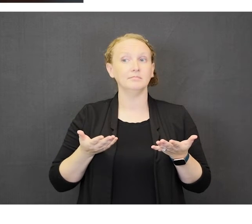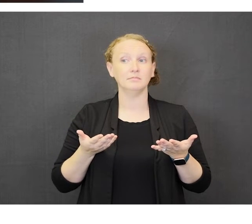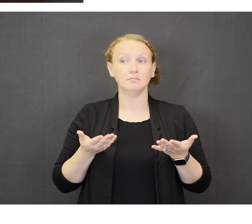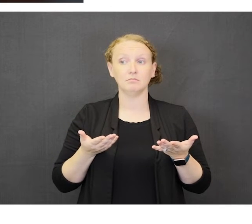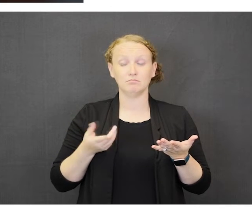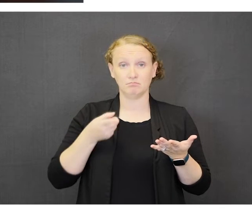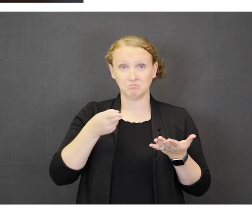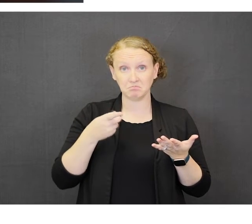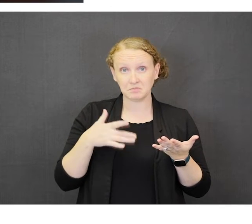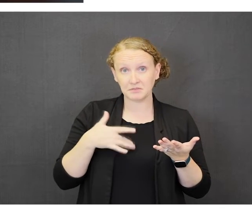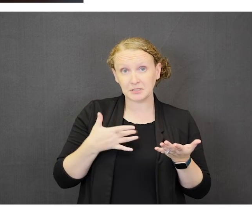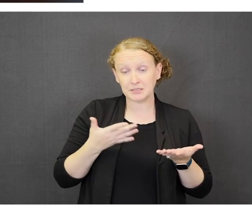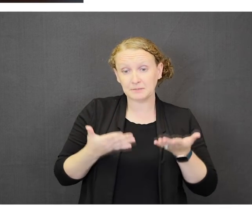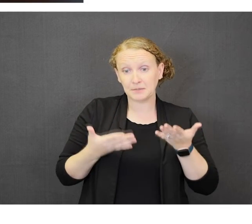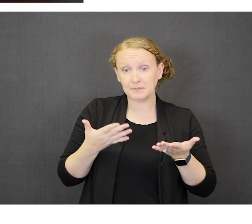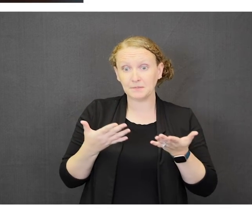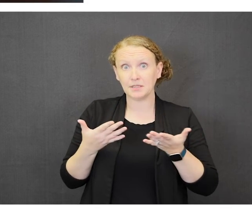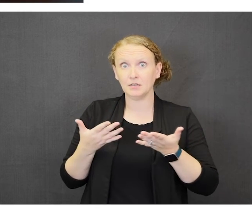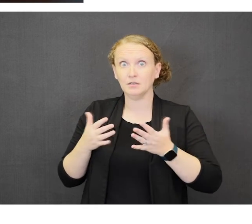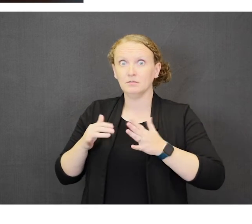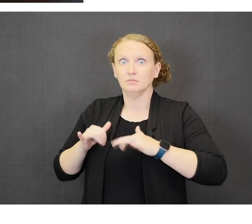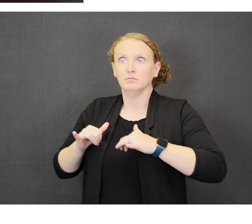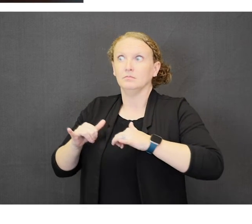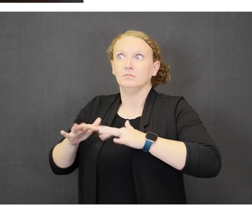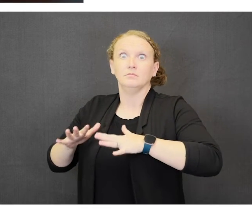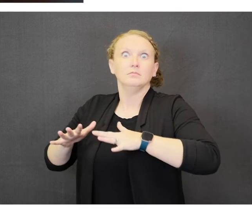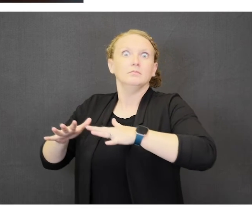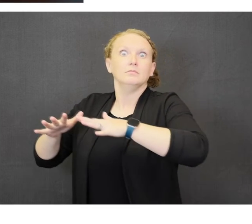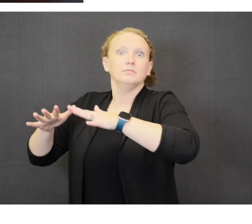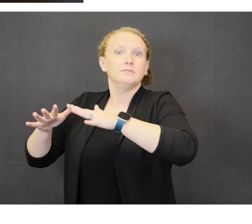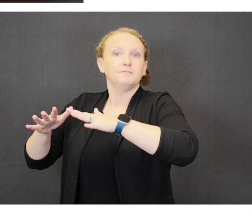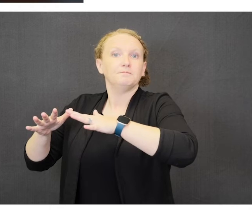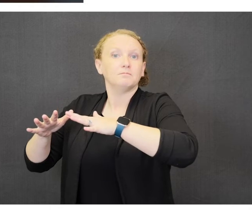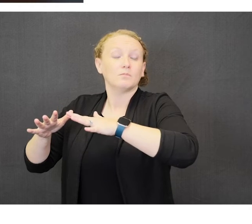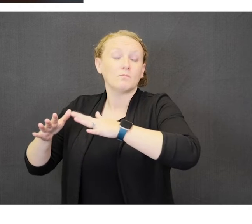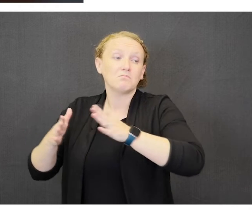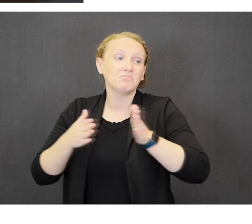Are you a bit more heightened Are you starting to